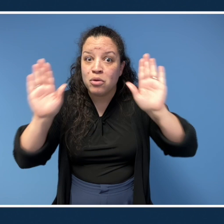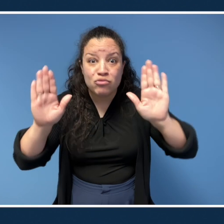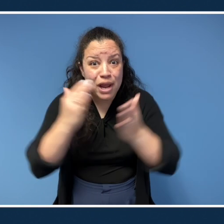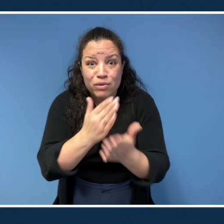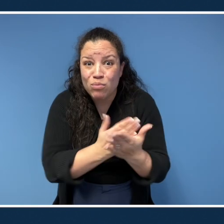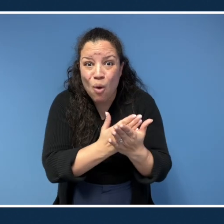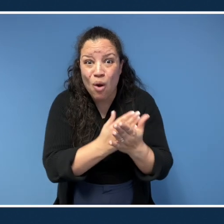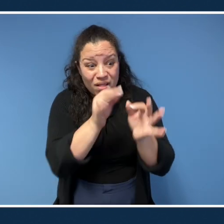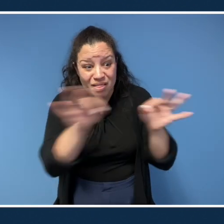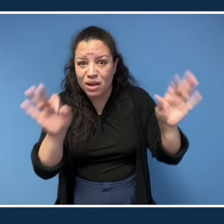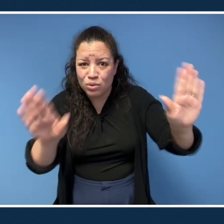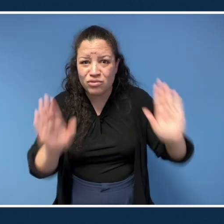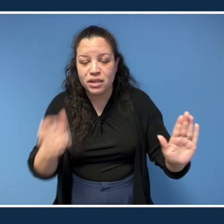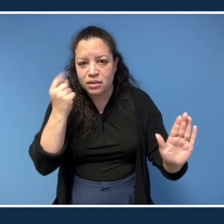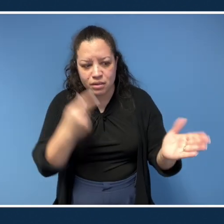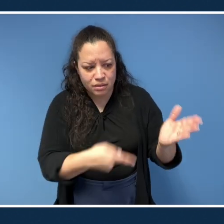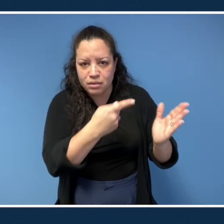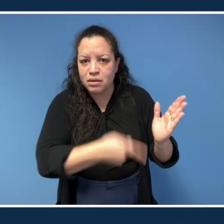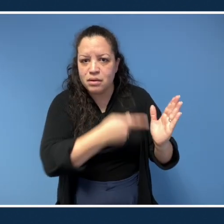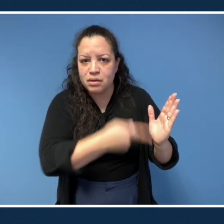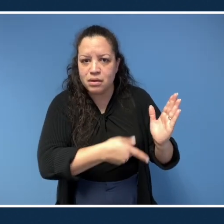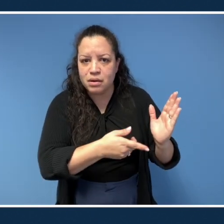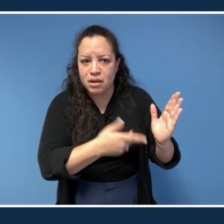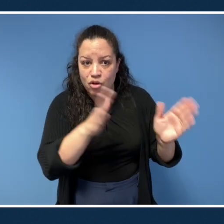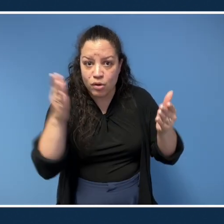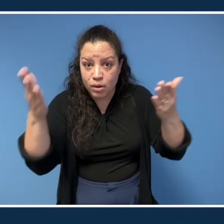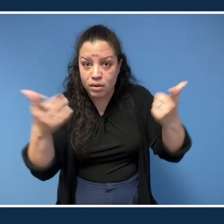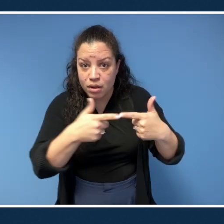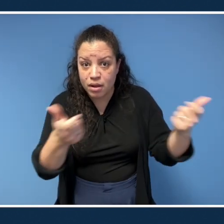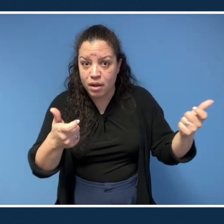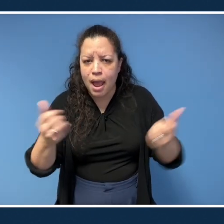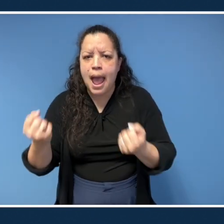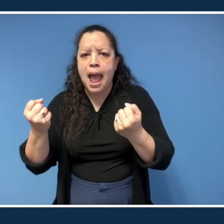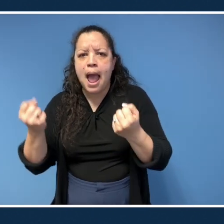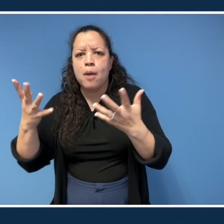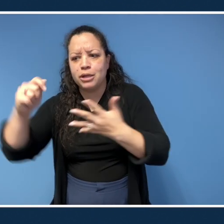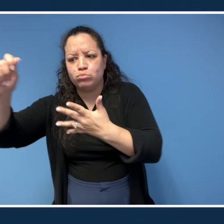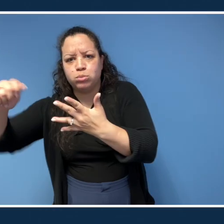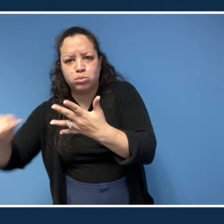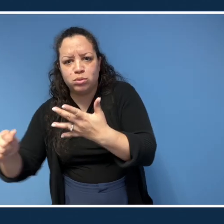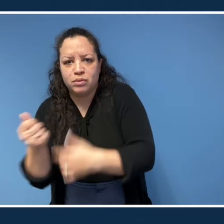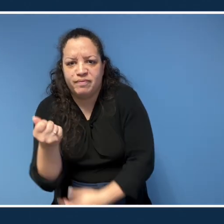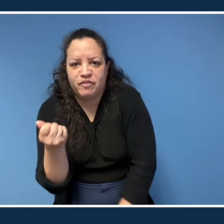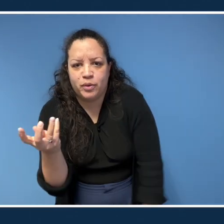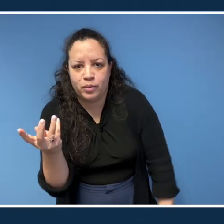report, but still very little movement in terms of what was getting what has been done. And that doesn't mean that things haven't